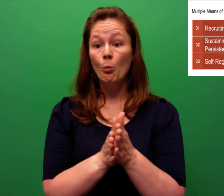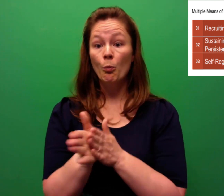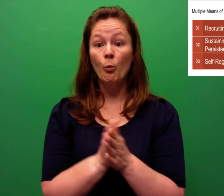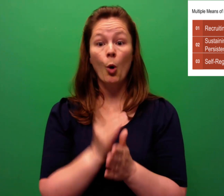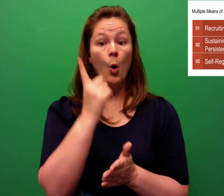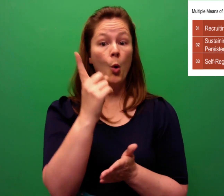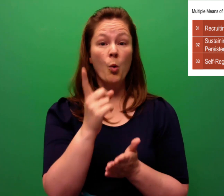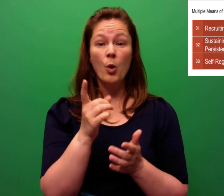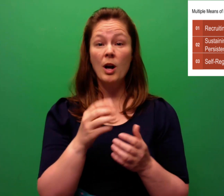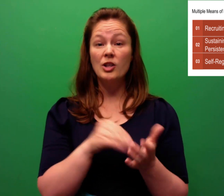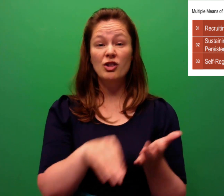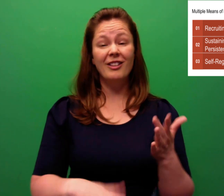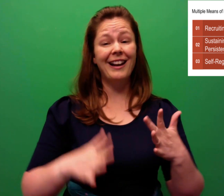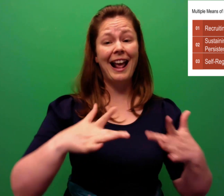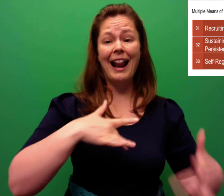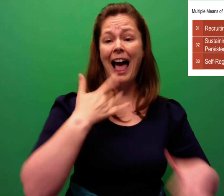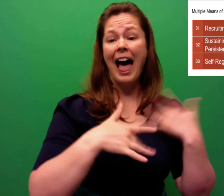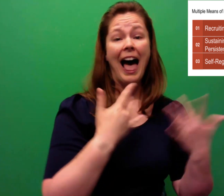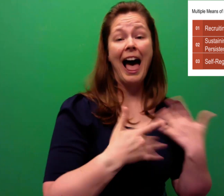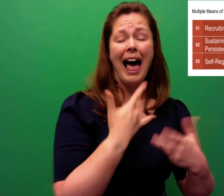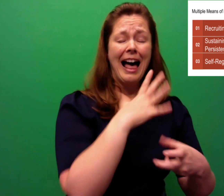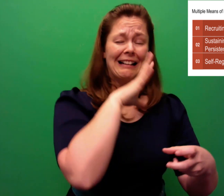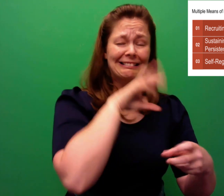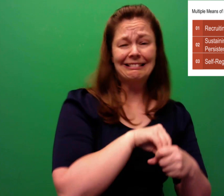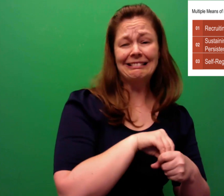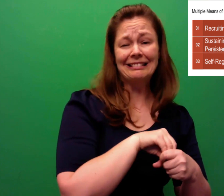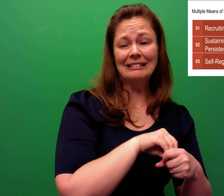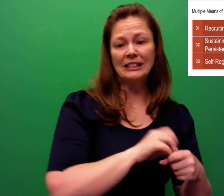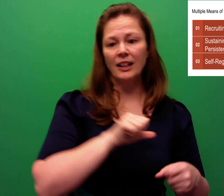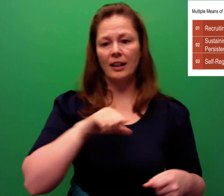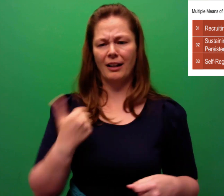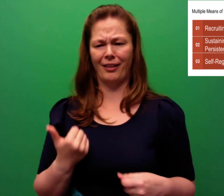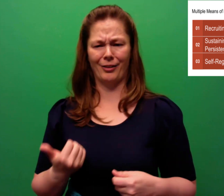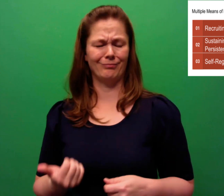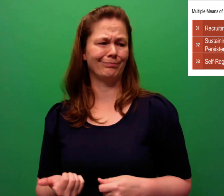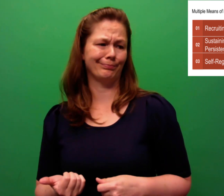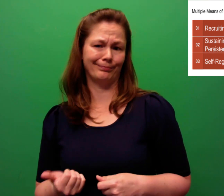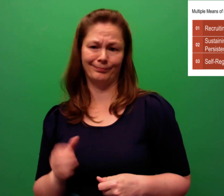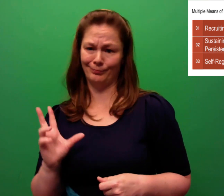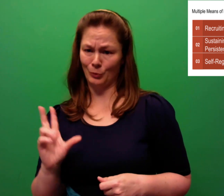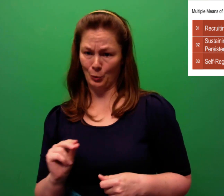It's the same with motivation, what gets one student excited and engaged is not